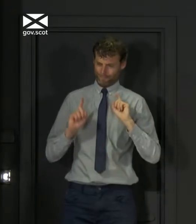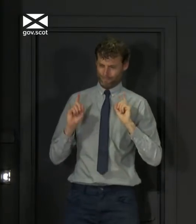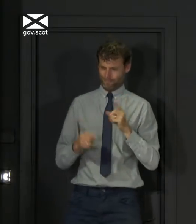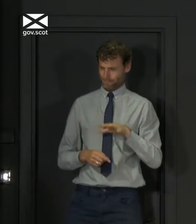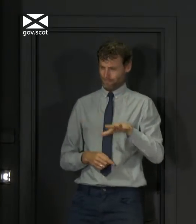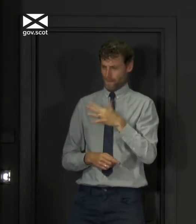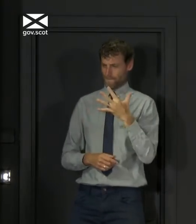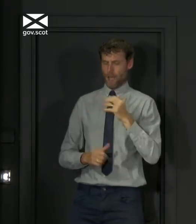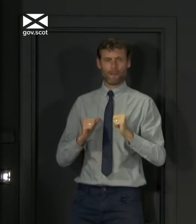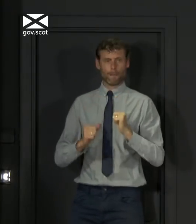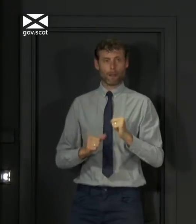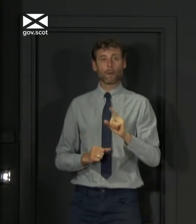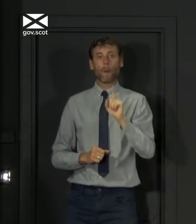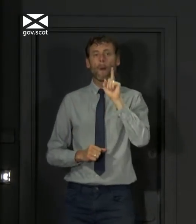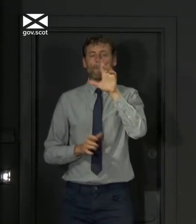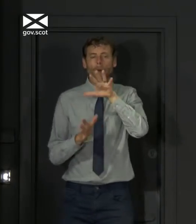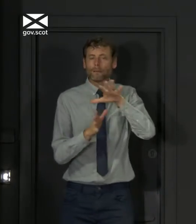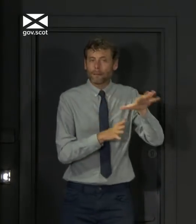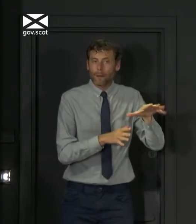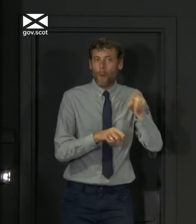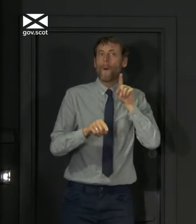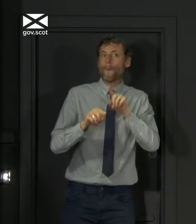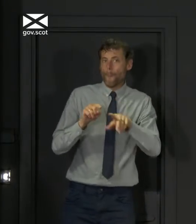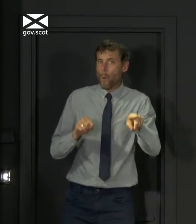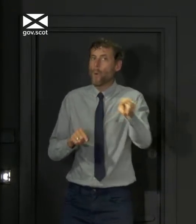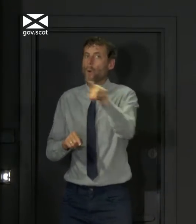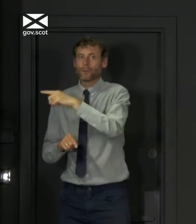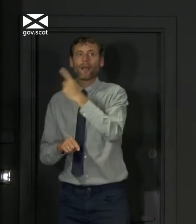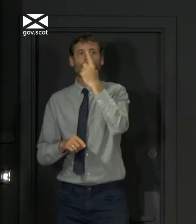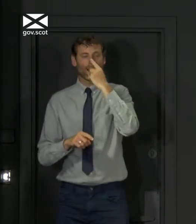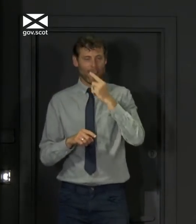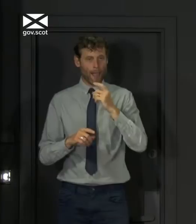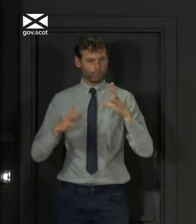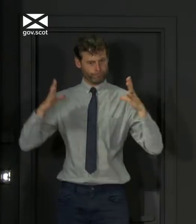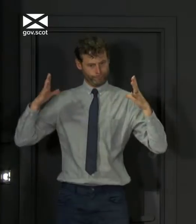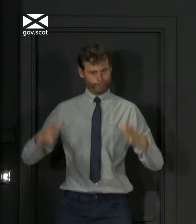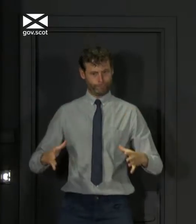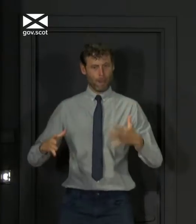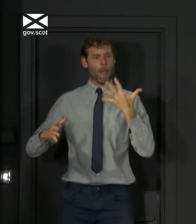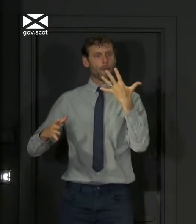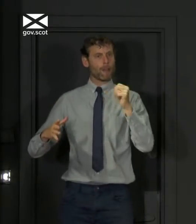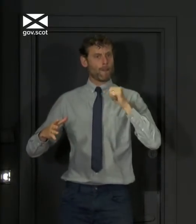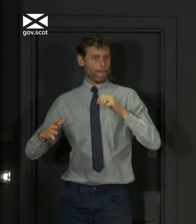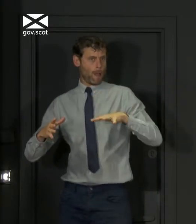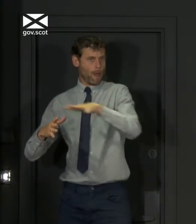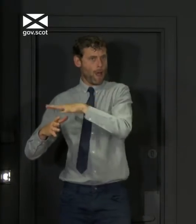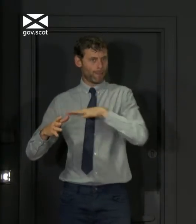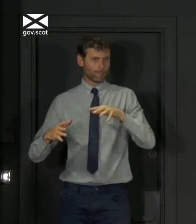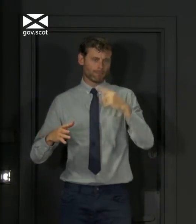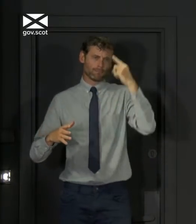of us, it should be, and it is perhaps an opportunity to support our local shops in the process as well.